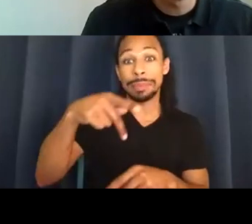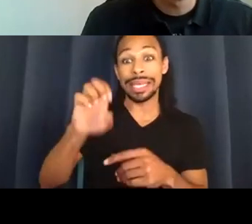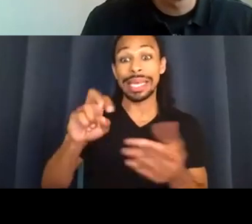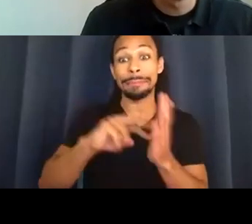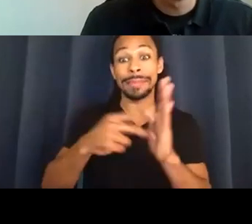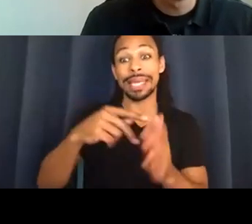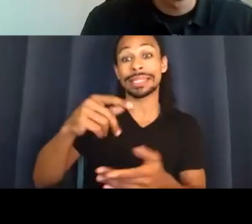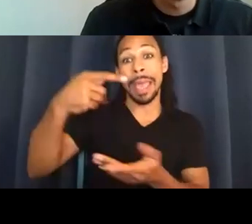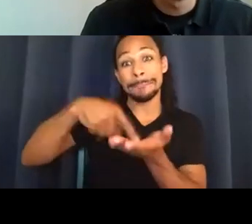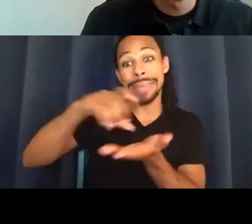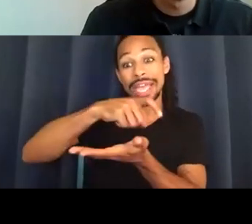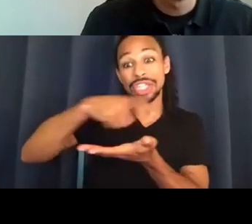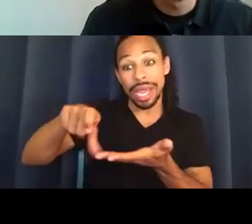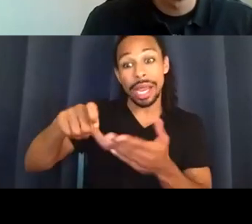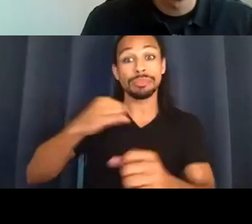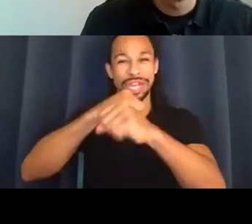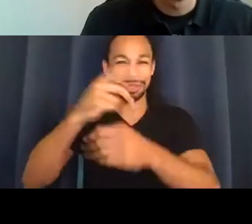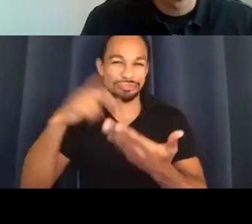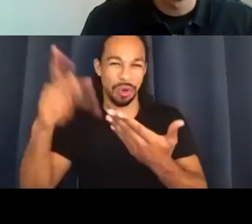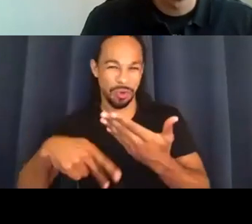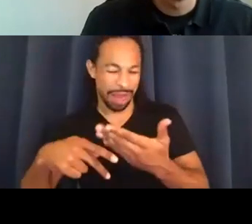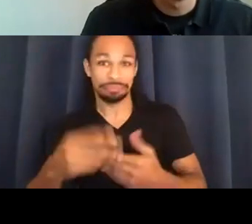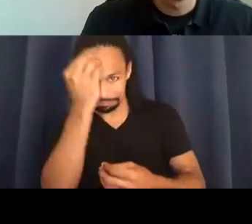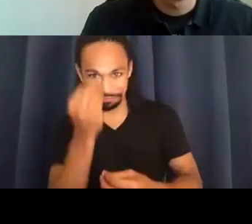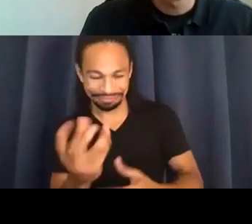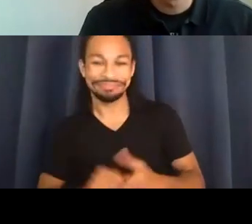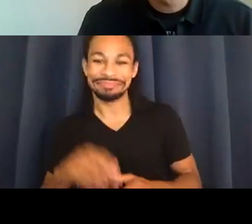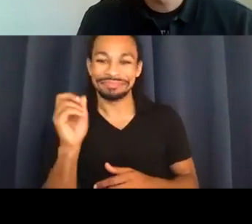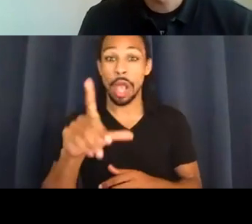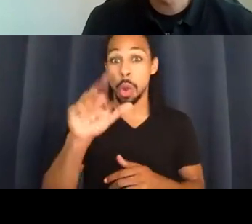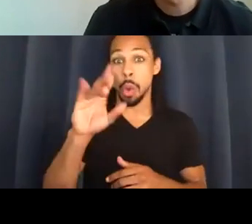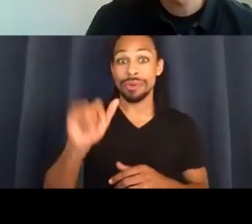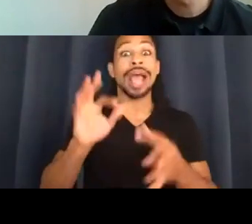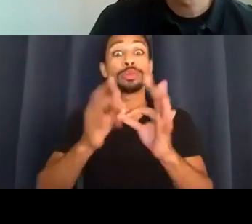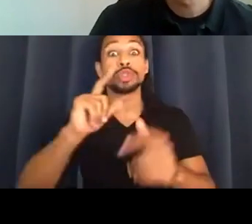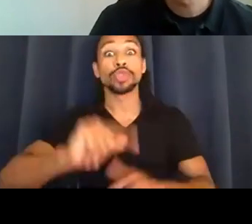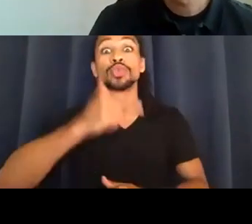talk about that, the creating new Futures effort with the colleagues across Philly,